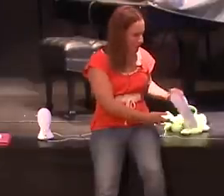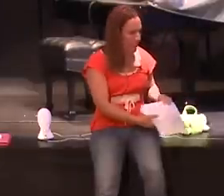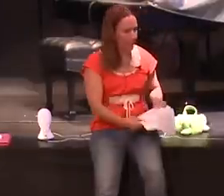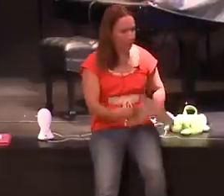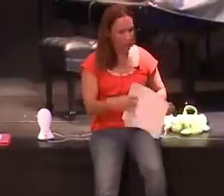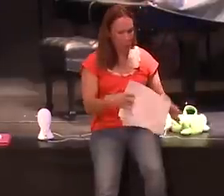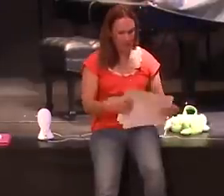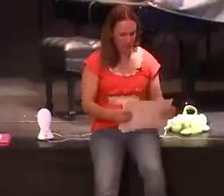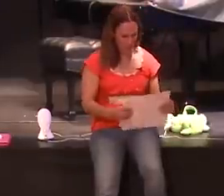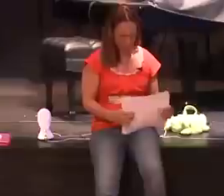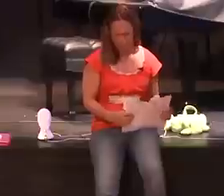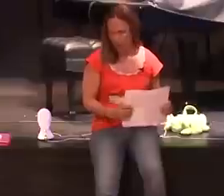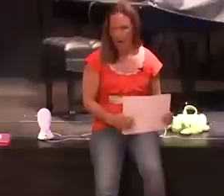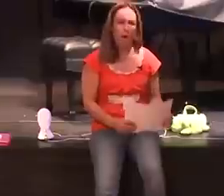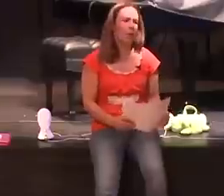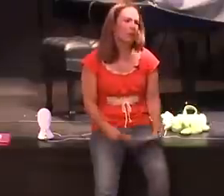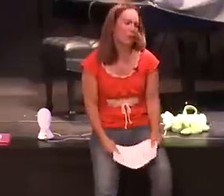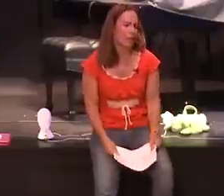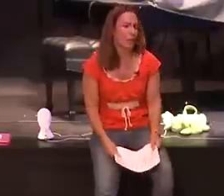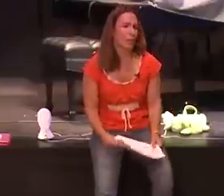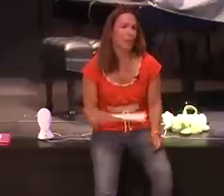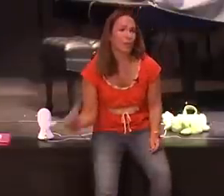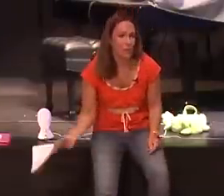Yes. You totally can. We're just like don't bring your 13-year-old